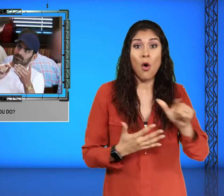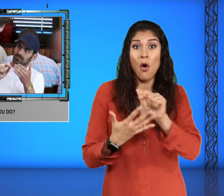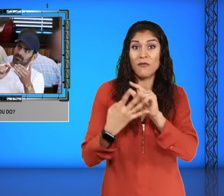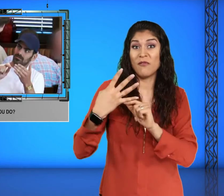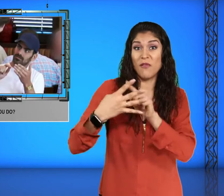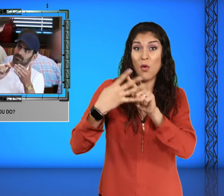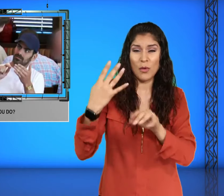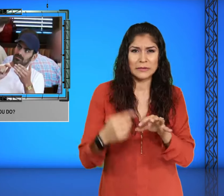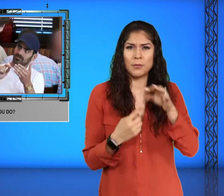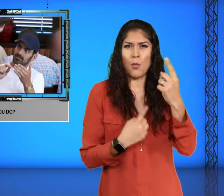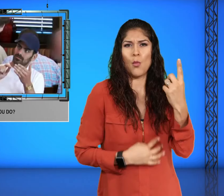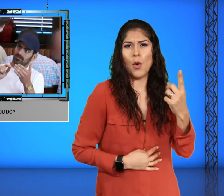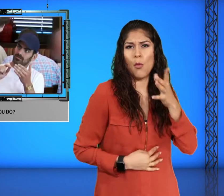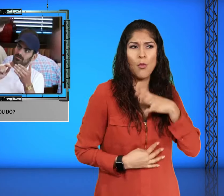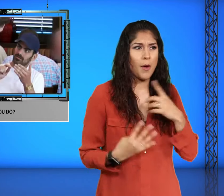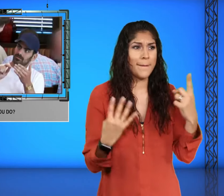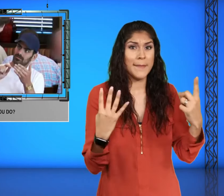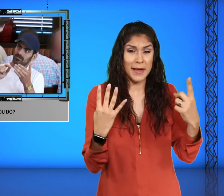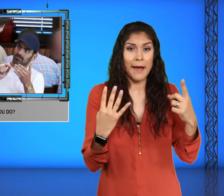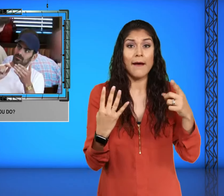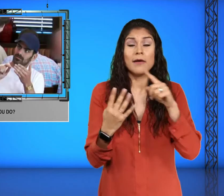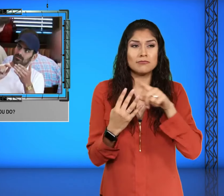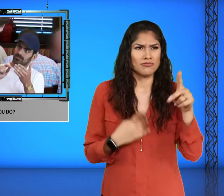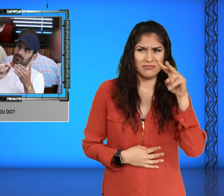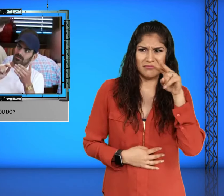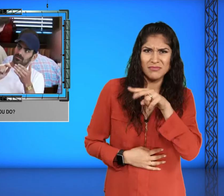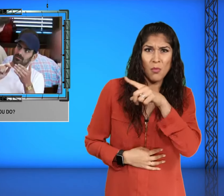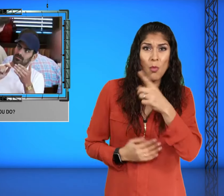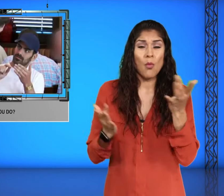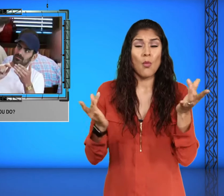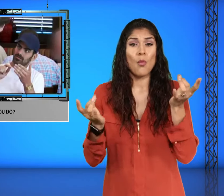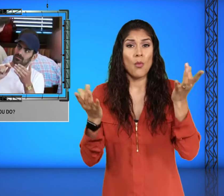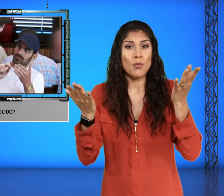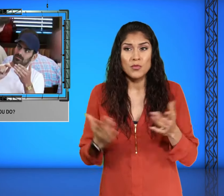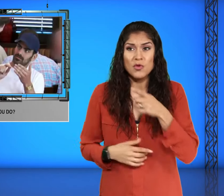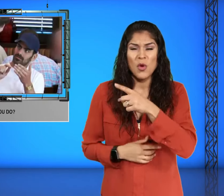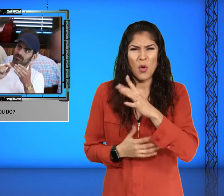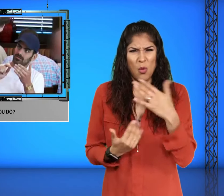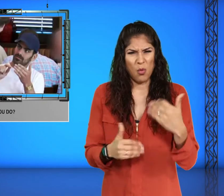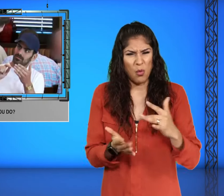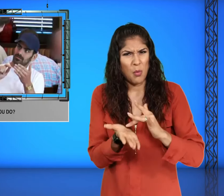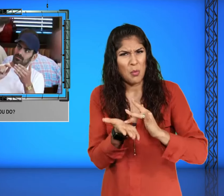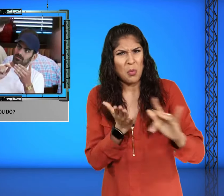With the exception of one woman, every stranger jumped in to intervene when they saw the waiter